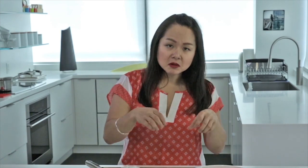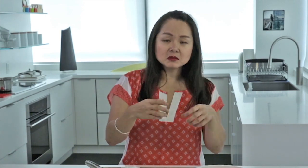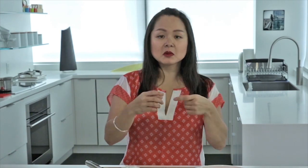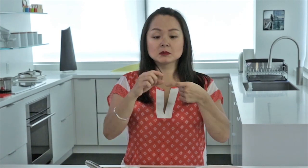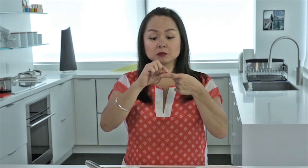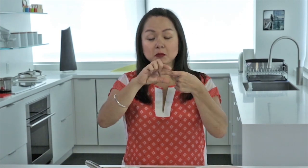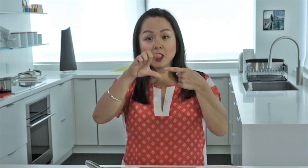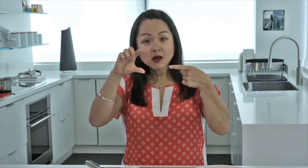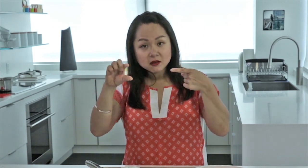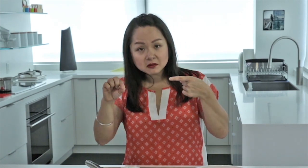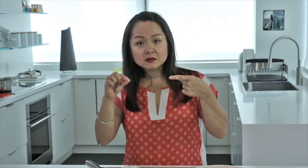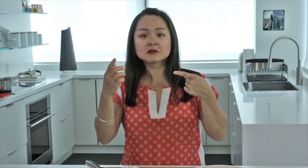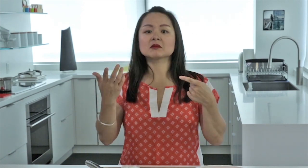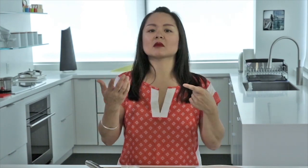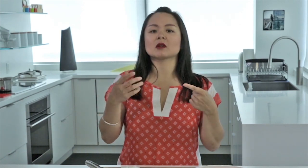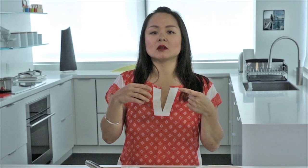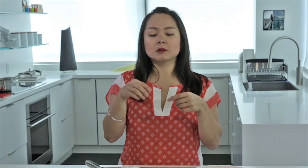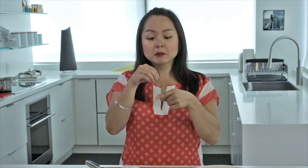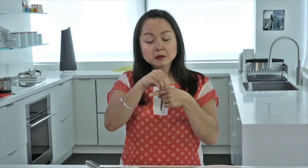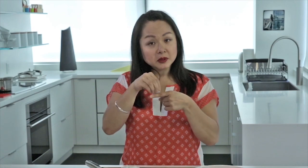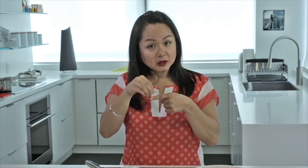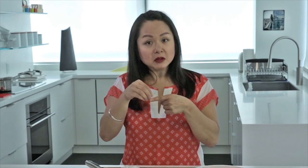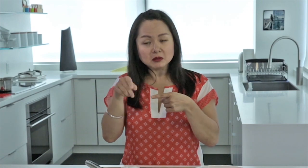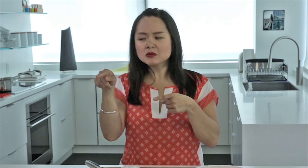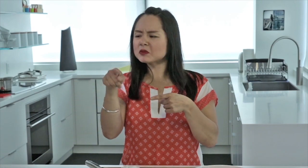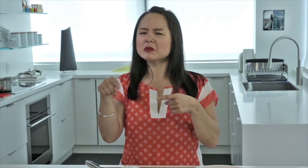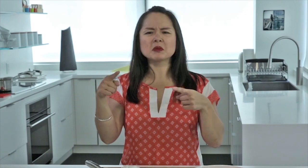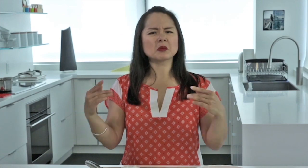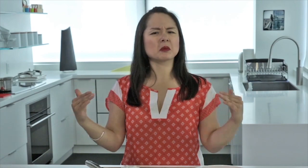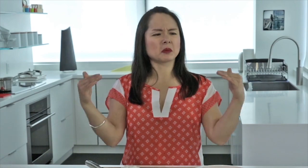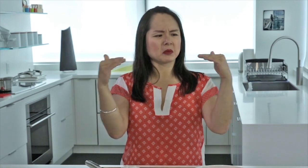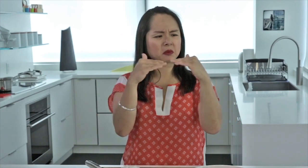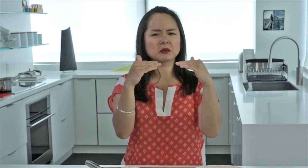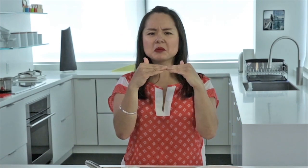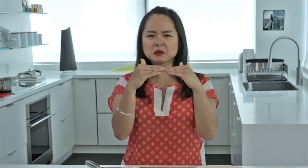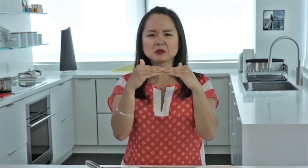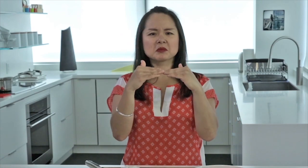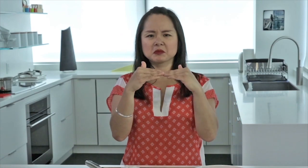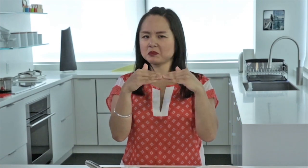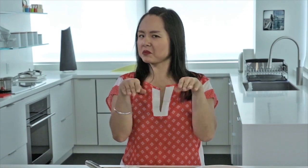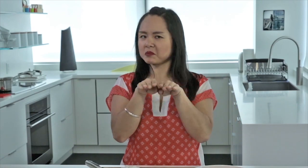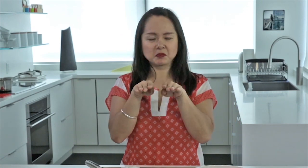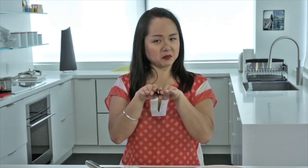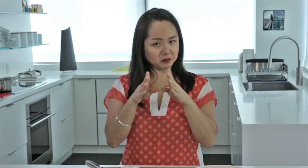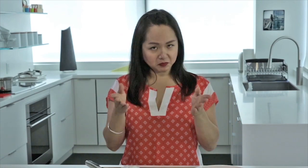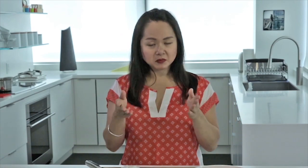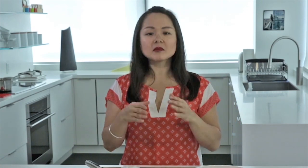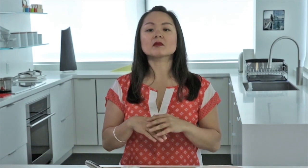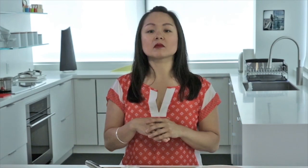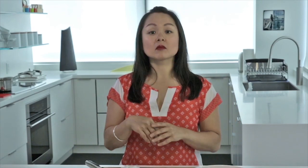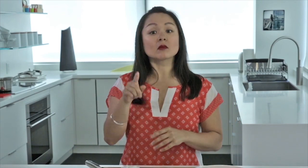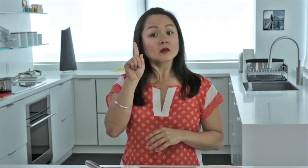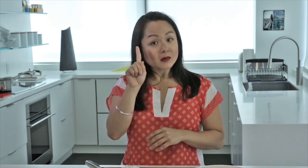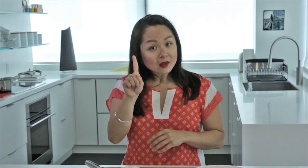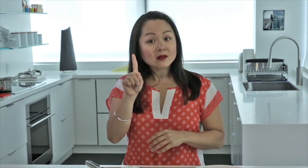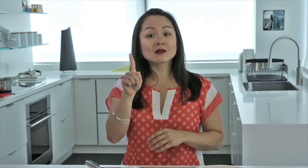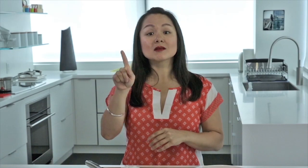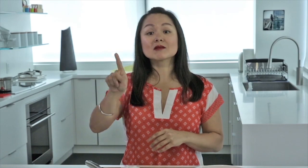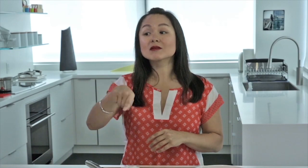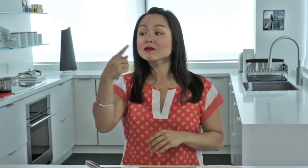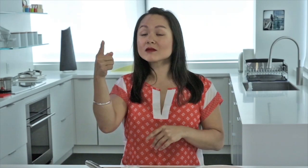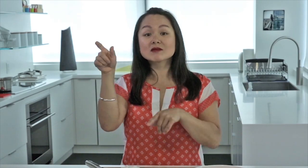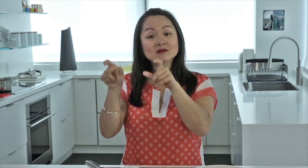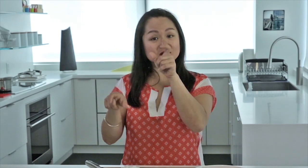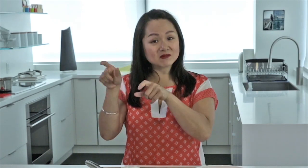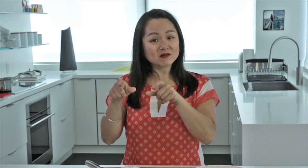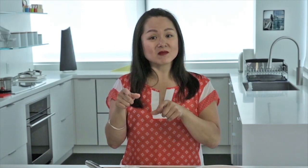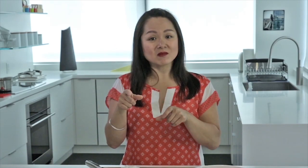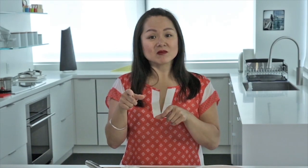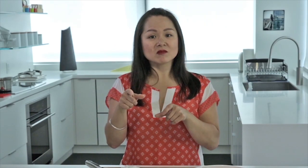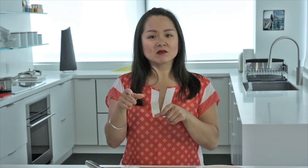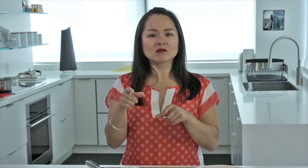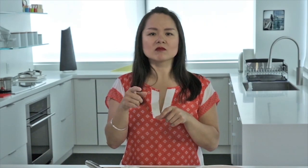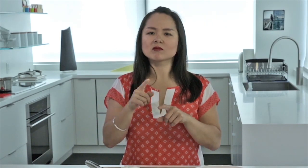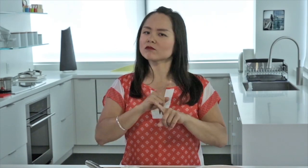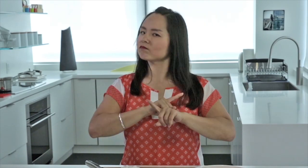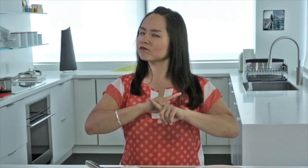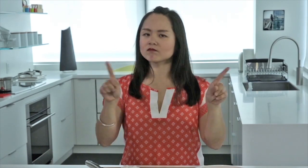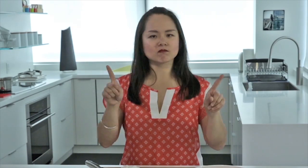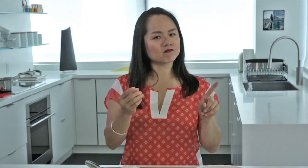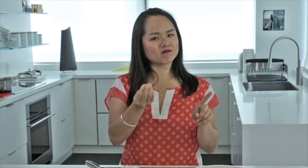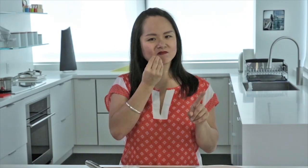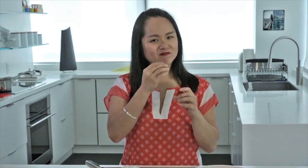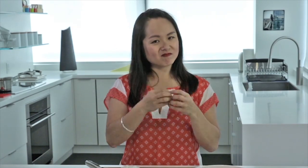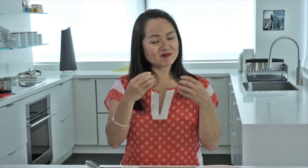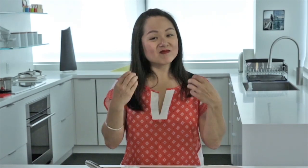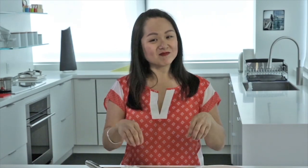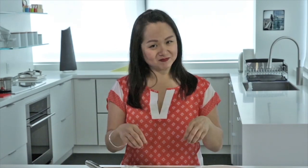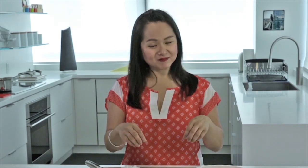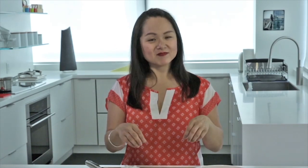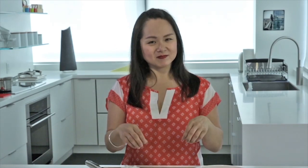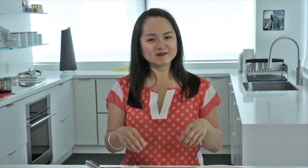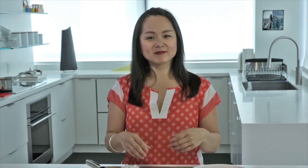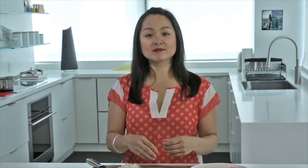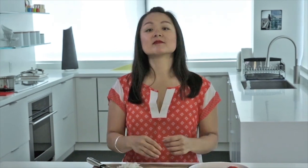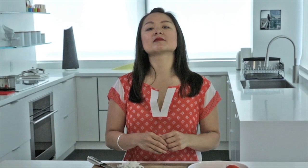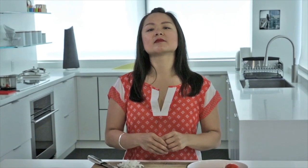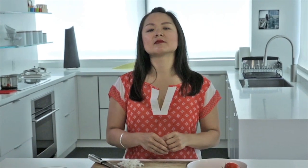eggs, and beans. Other vegetarians do not eat eggs at all.